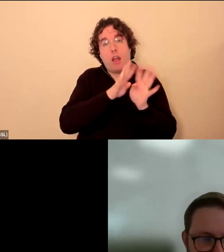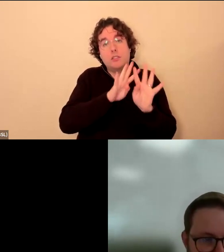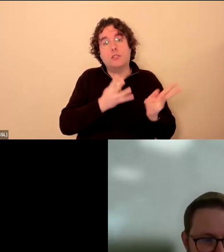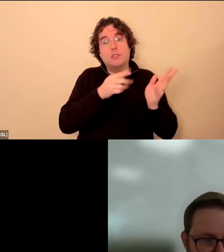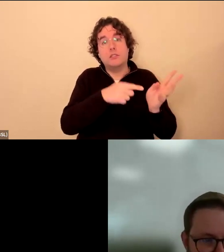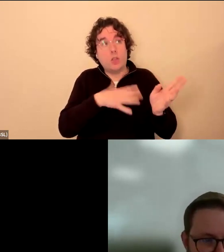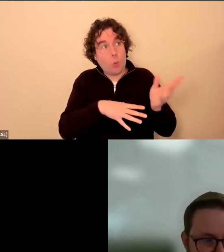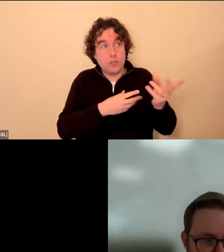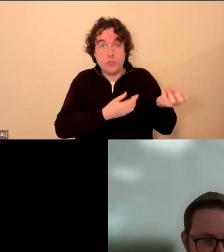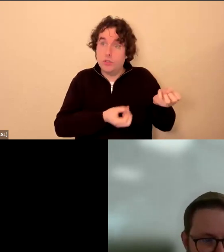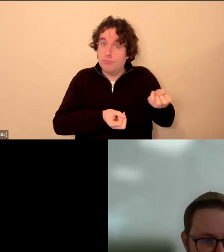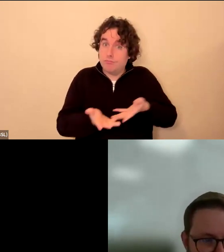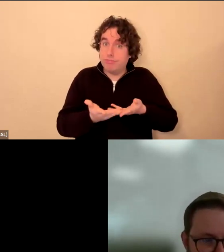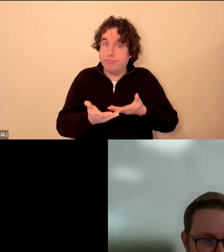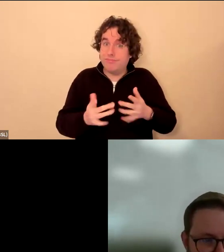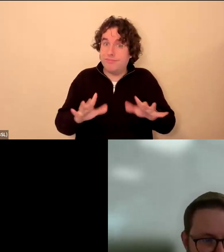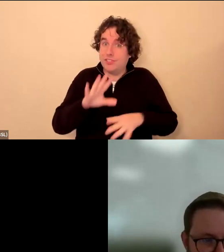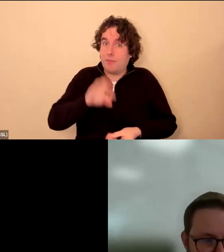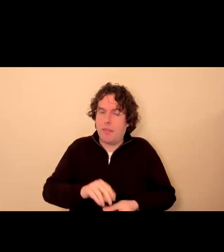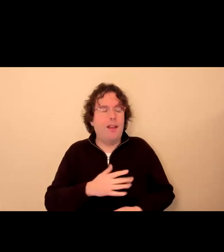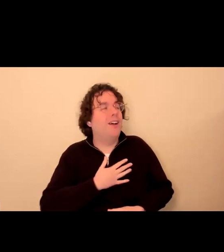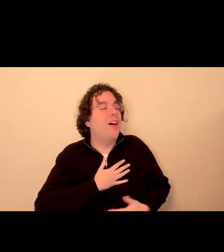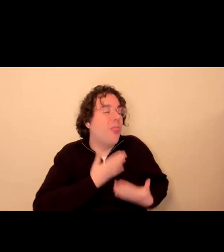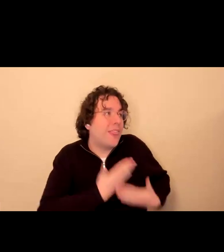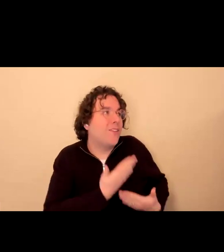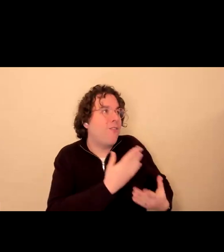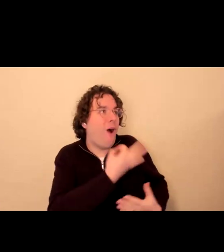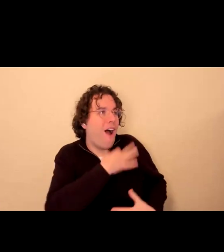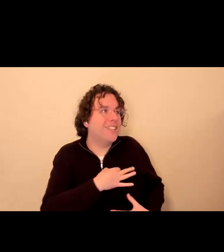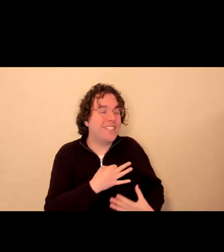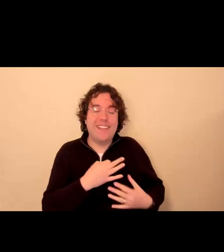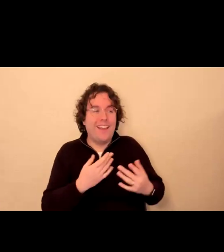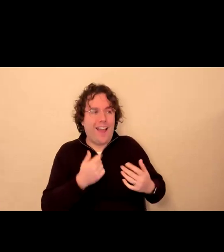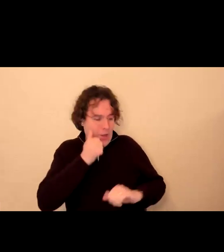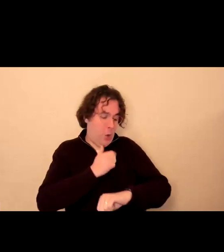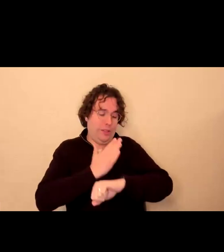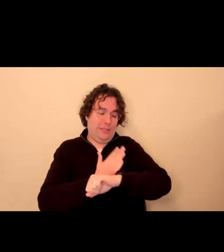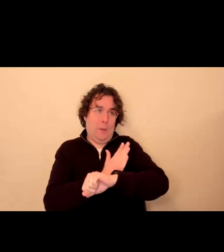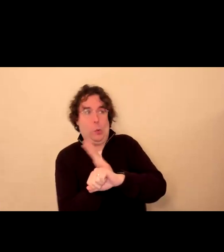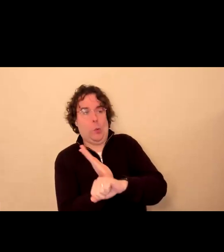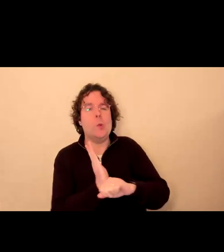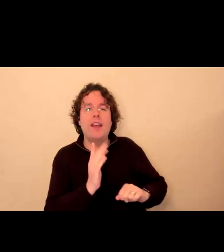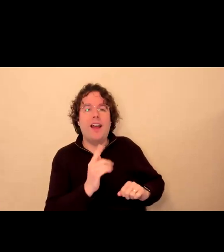Helen: Thank you for asking, Amelia. I was so conscious of the time that I put something in the chat instead. But it's an opportunity to just